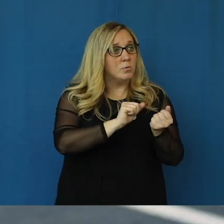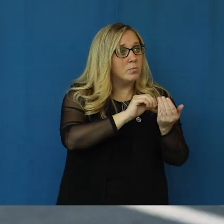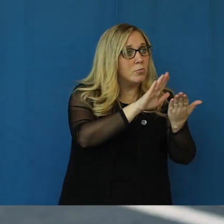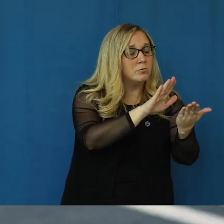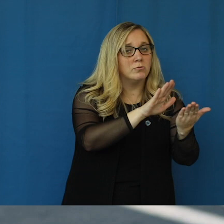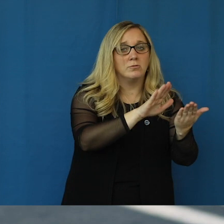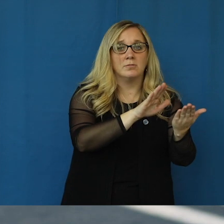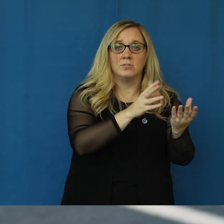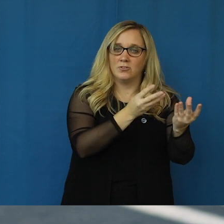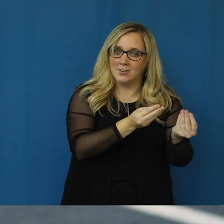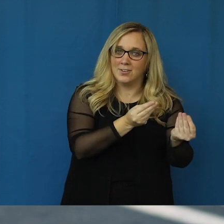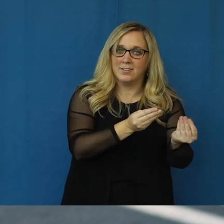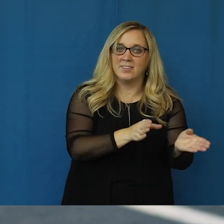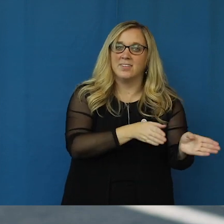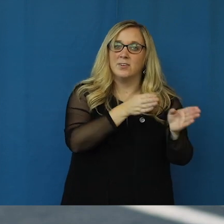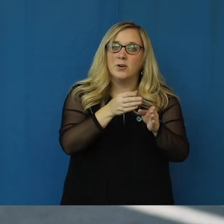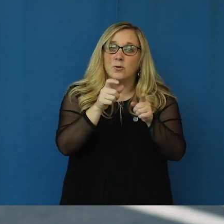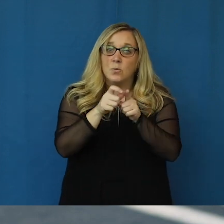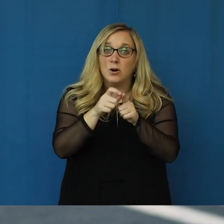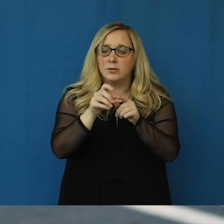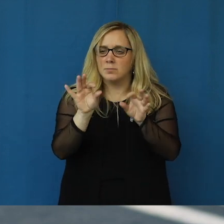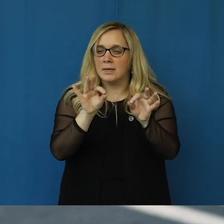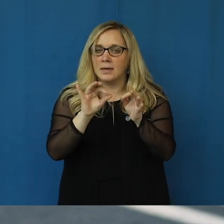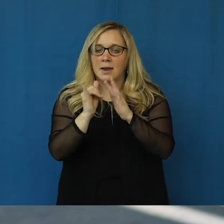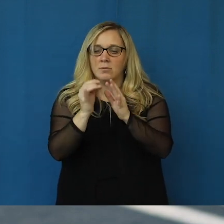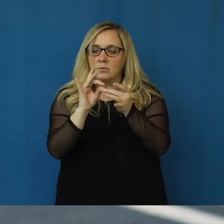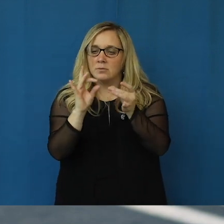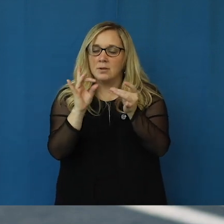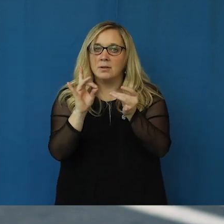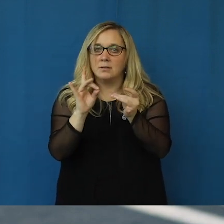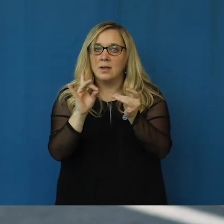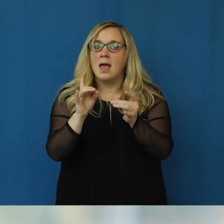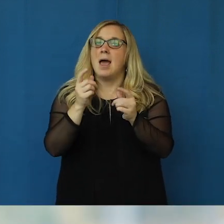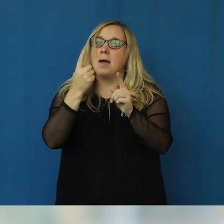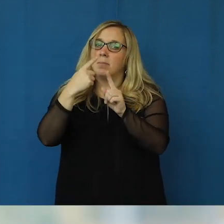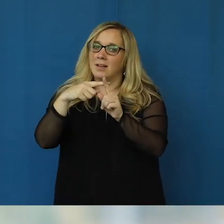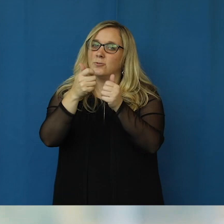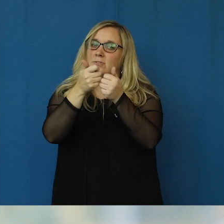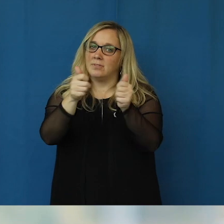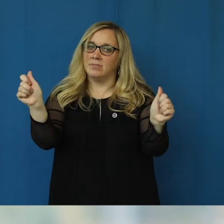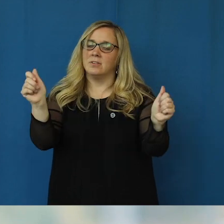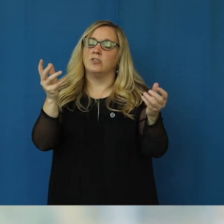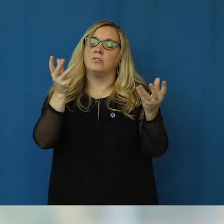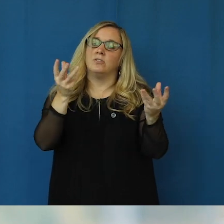be gentle in the words that you choose, and be gentle with yourself. I found a quote from one of the daily updates